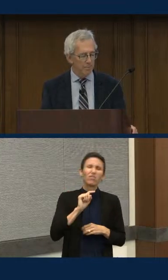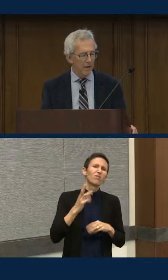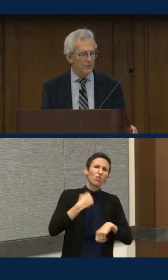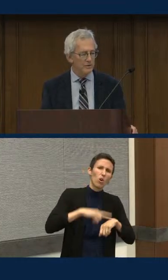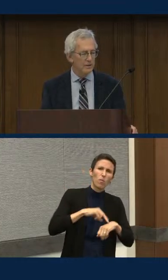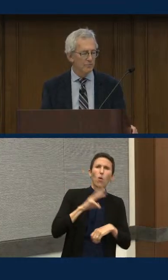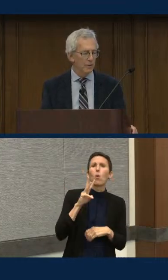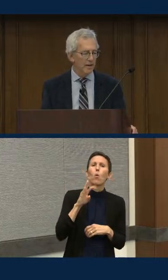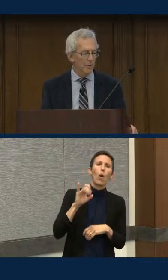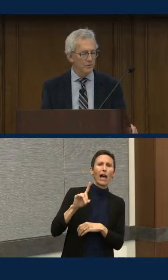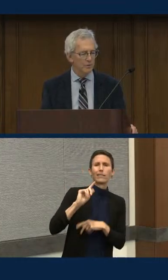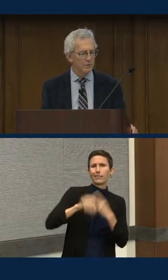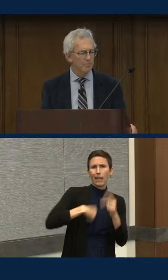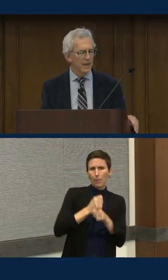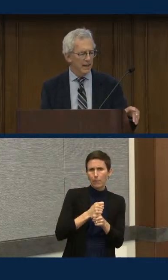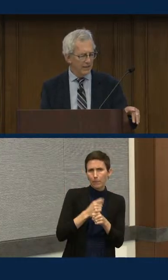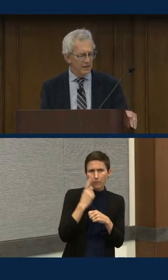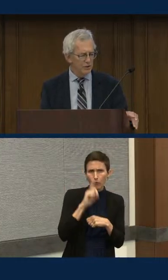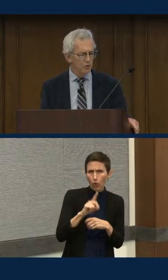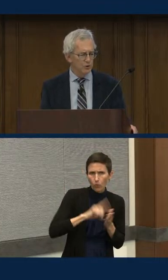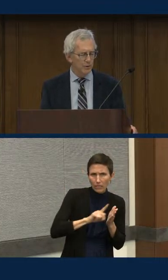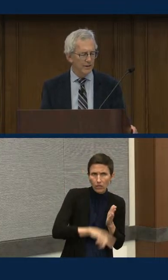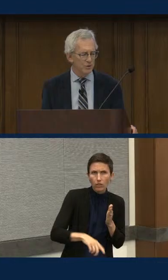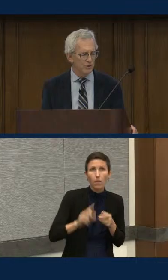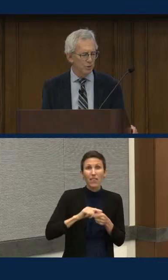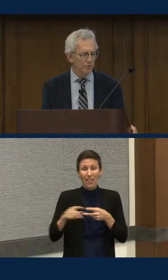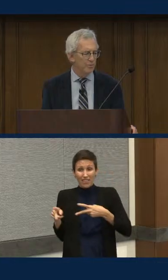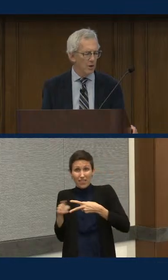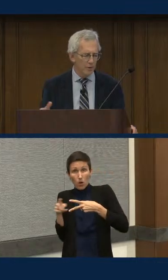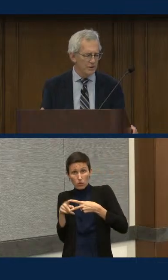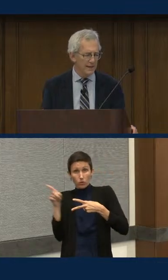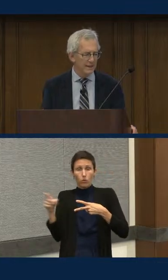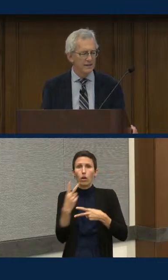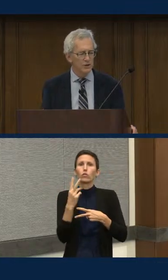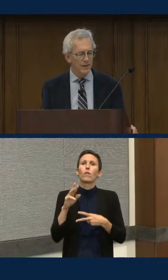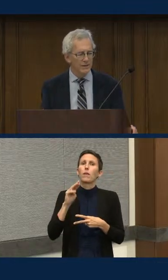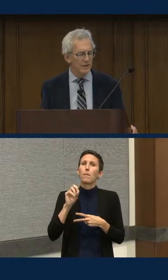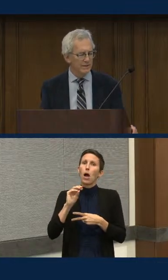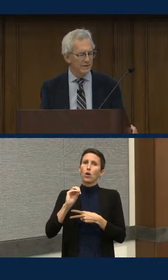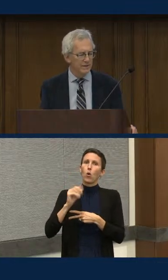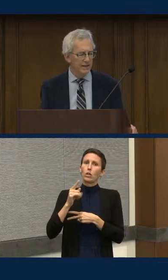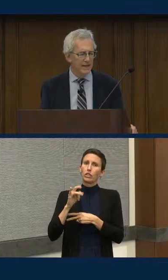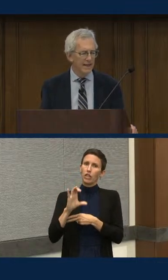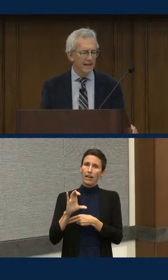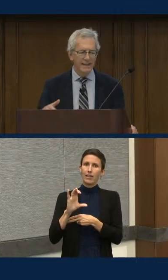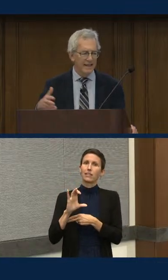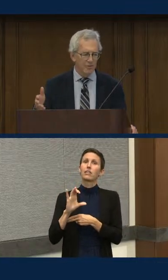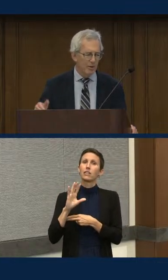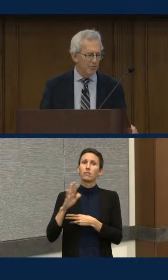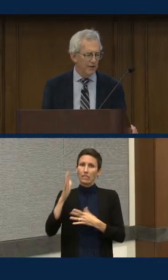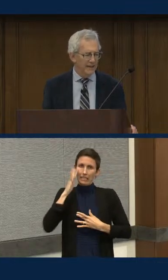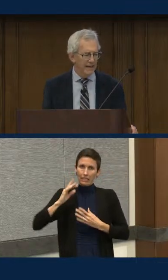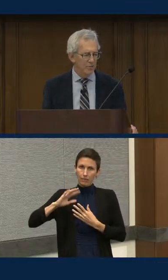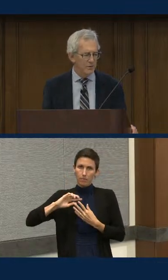C7 is a wild type mouse for lab